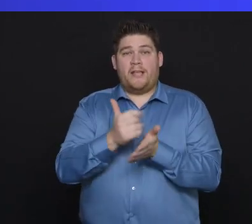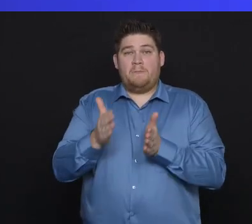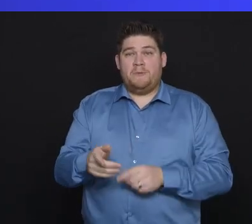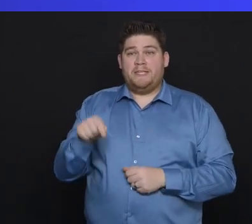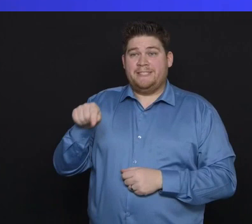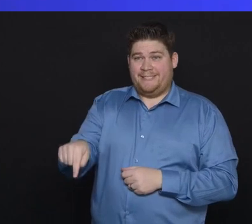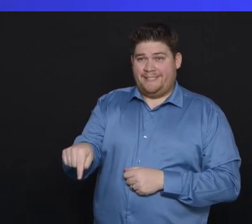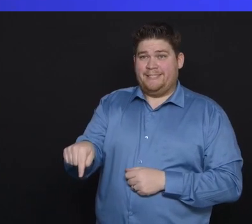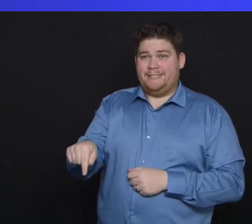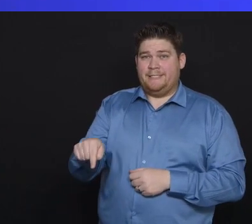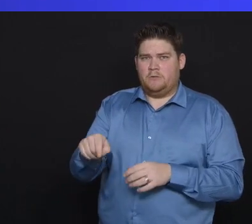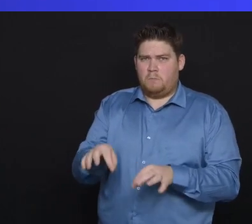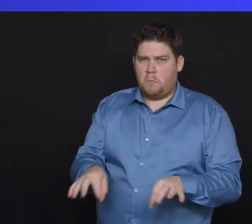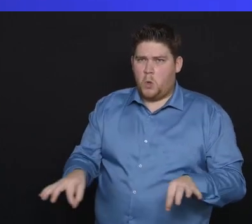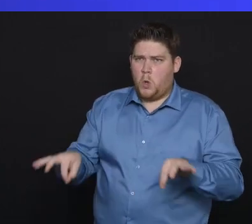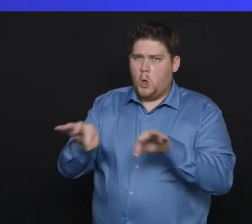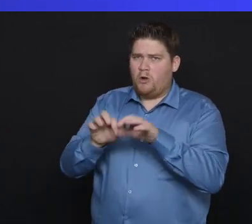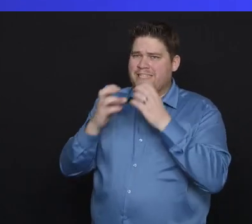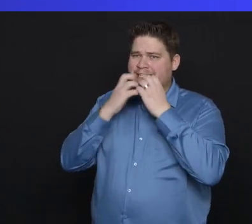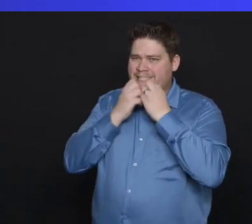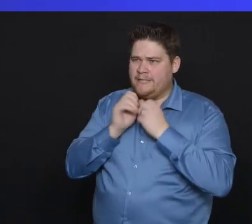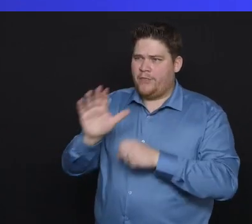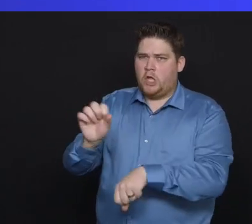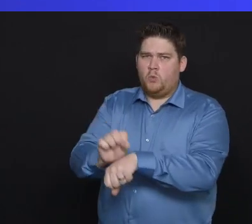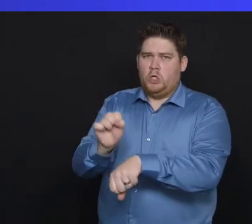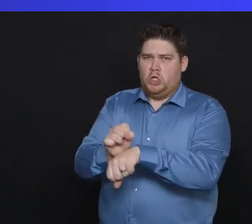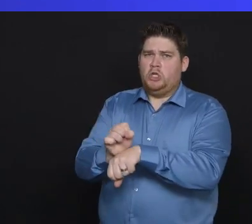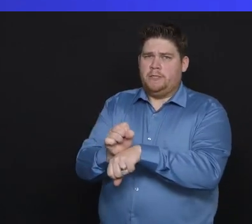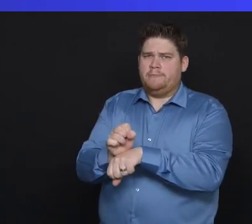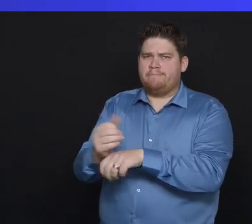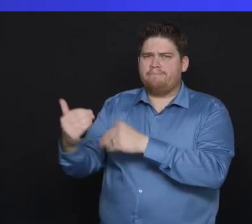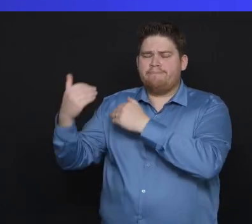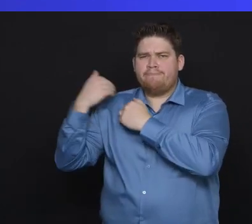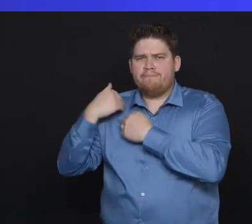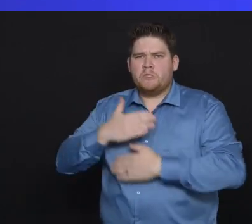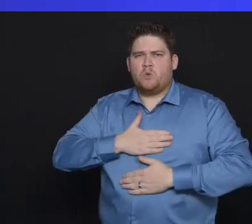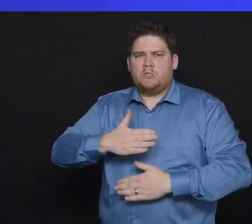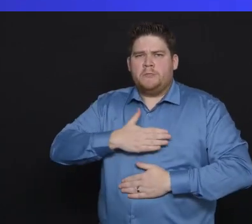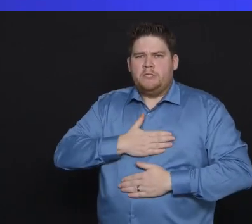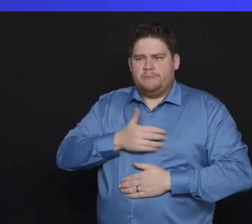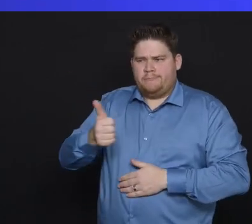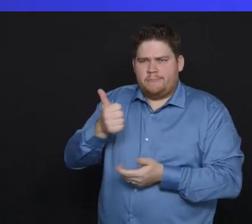in helping support the critical care world in ventilated patients in particular.